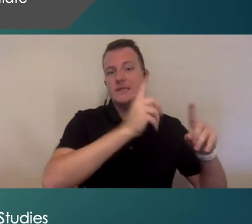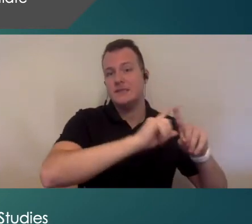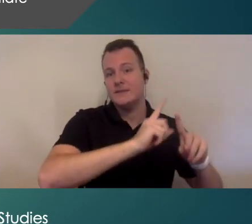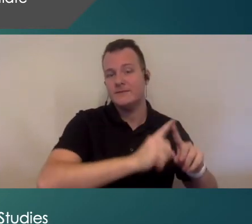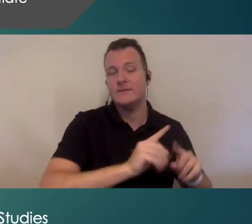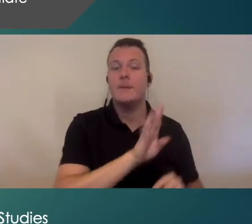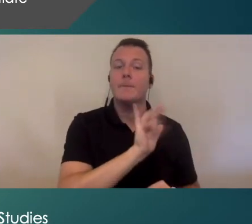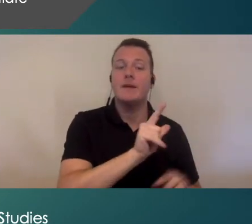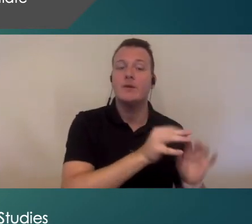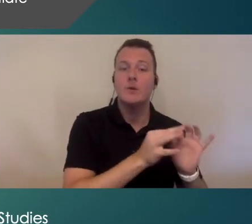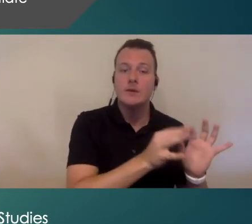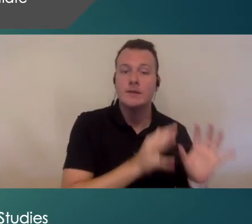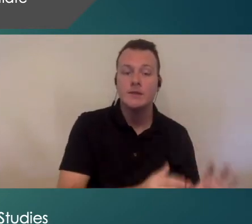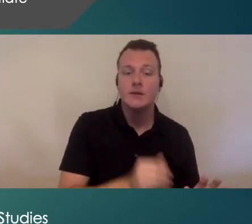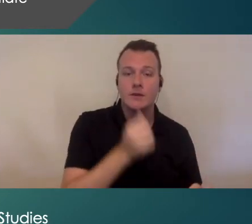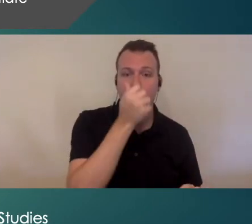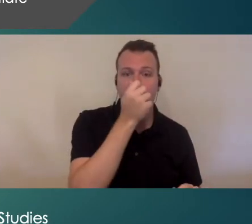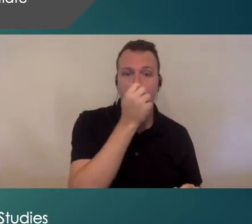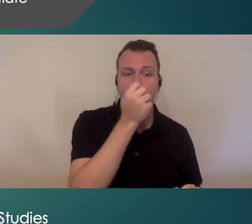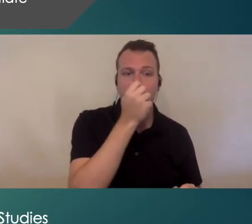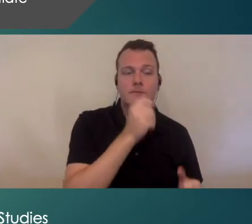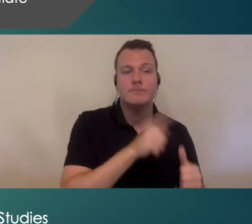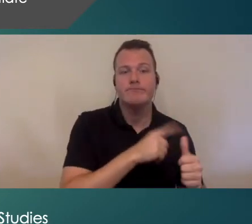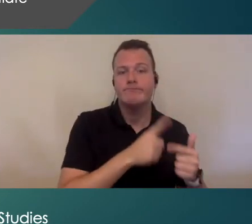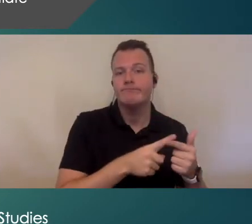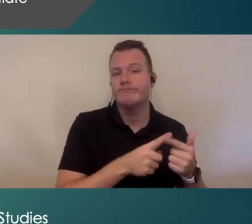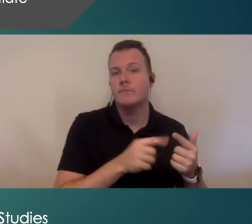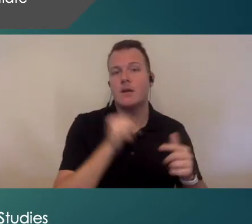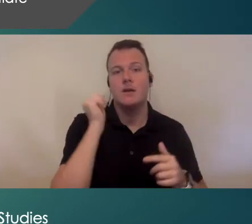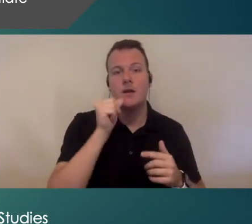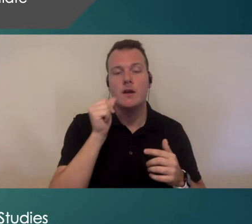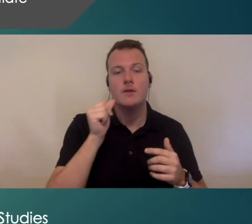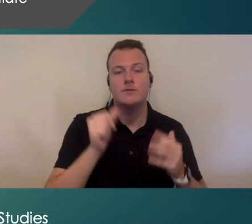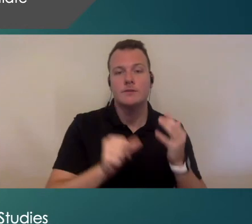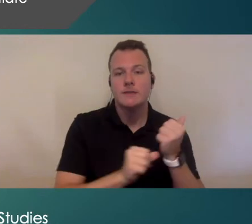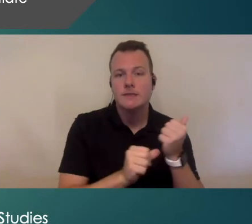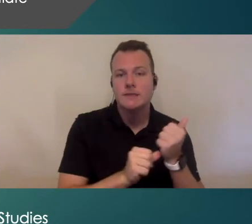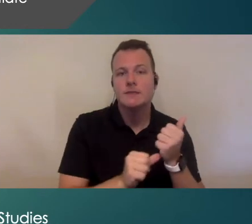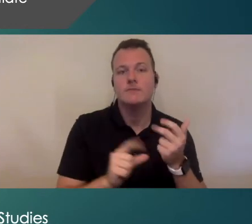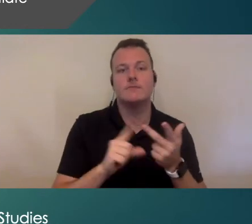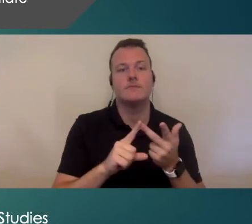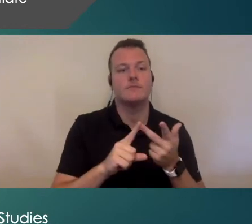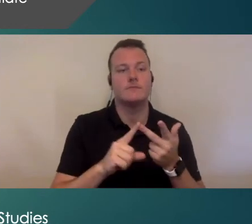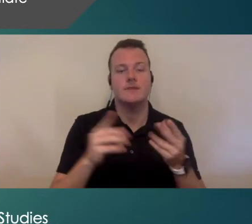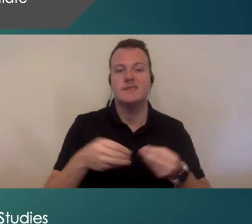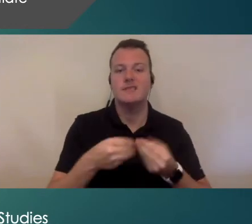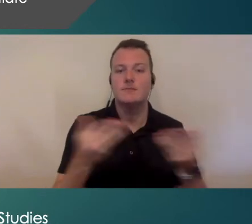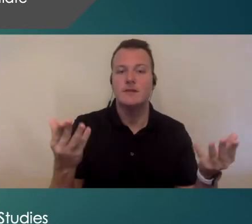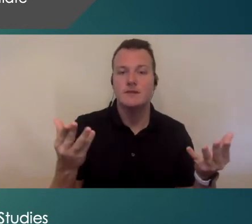a billing coordinator, to an audiologist assistant, to a dispensing provider, to an